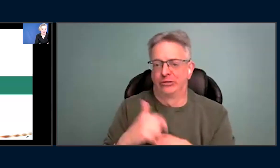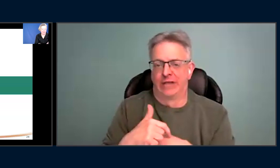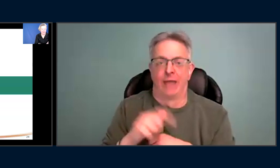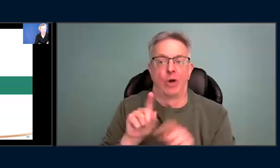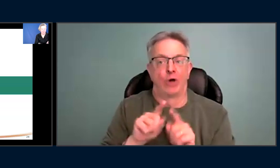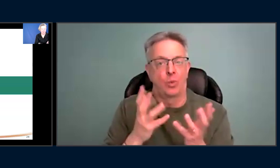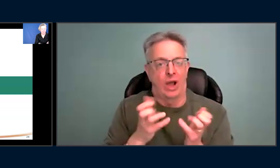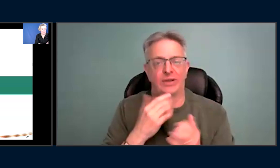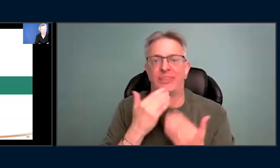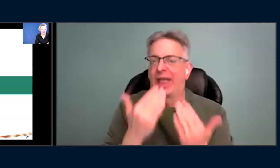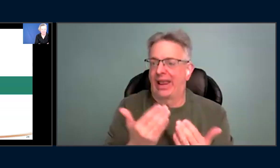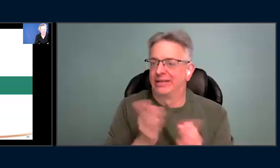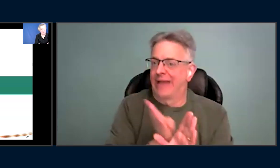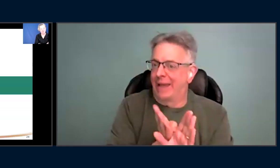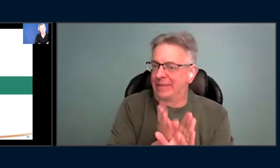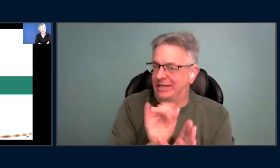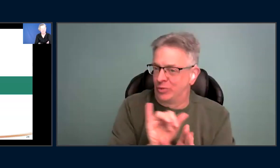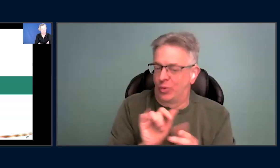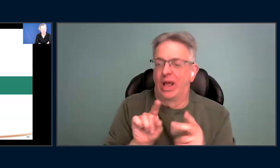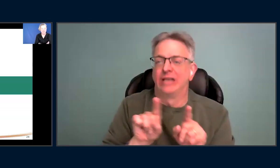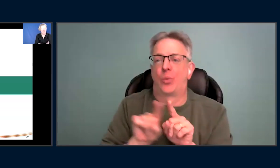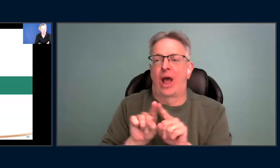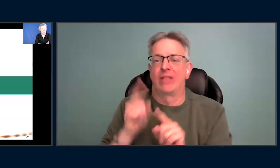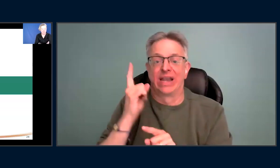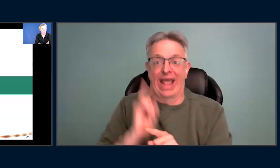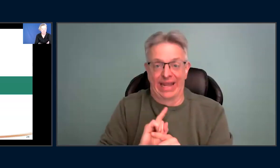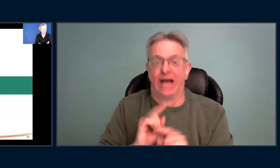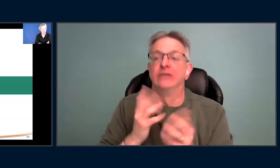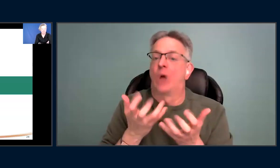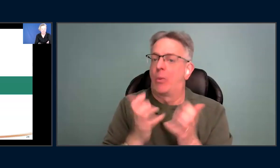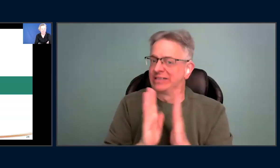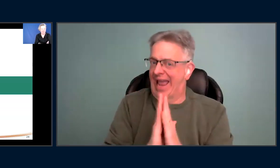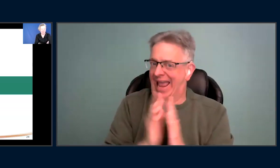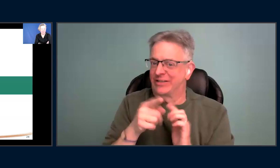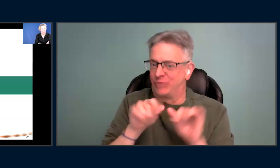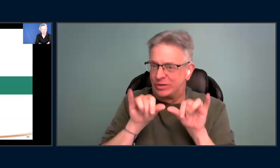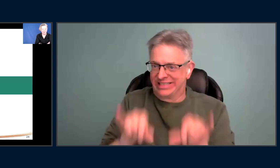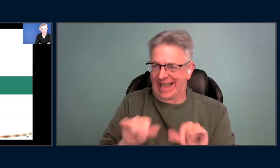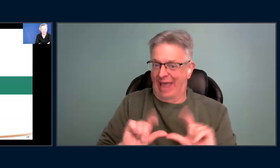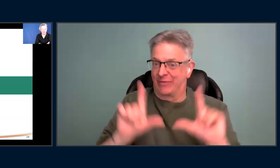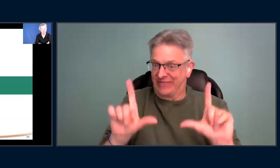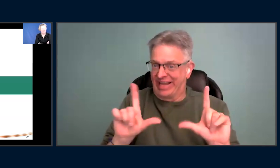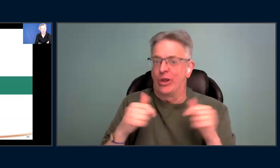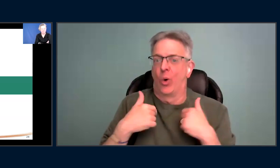JOHN KIRSH >> This is John speaking. Thank you, Claudette. I really appreciate your time today. Also, I wanted to say thank you to Debbie Belavek